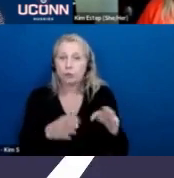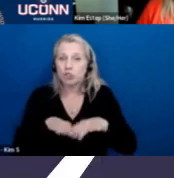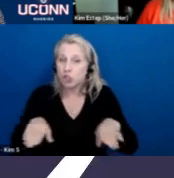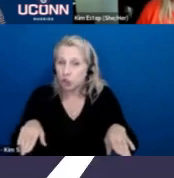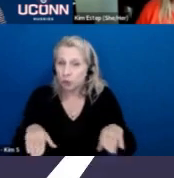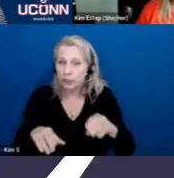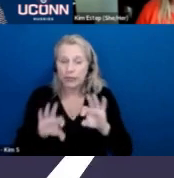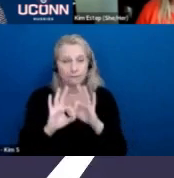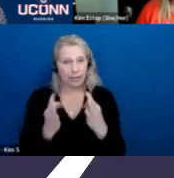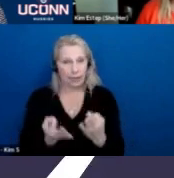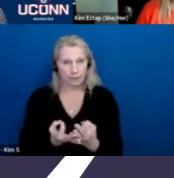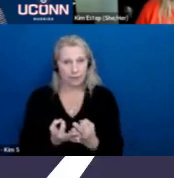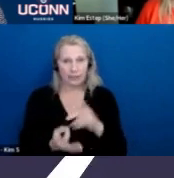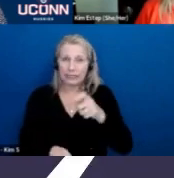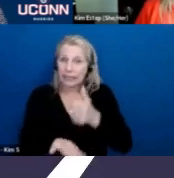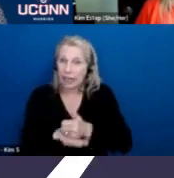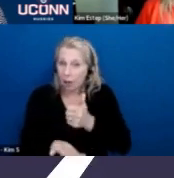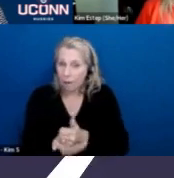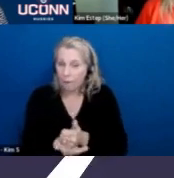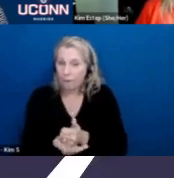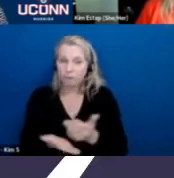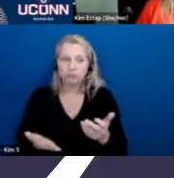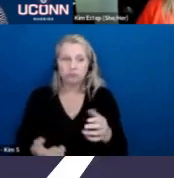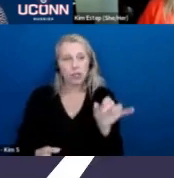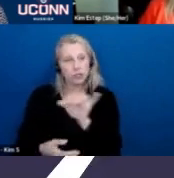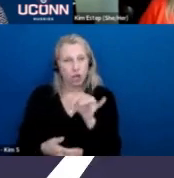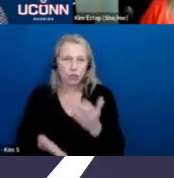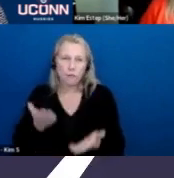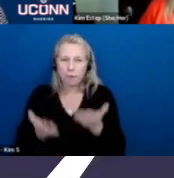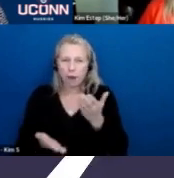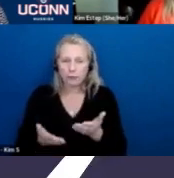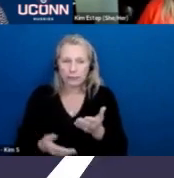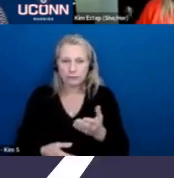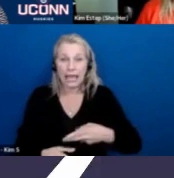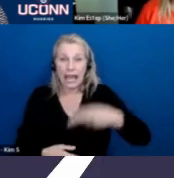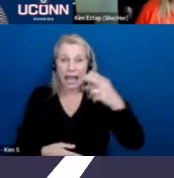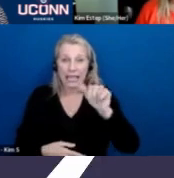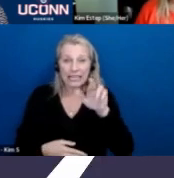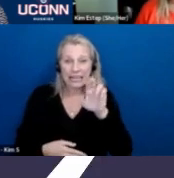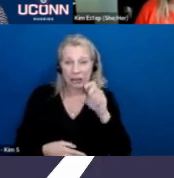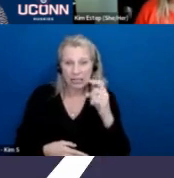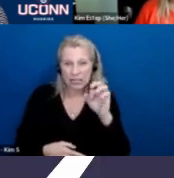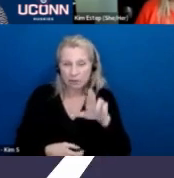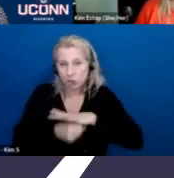family that need help. There's also probably hide caregiver stress or strain at this tier.